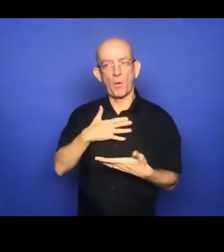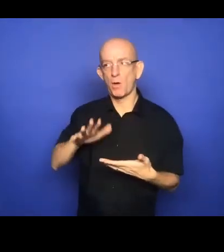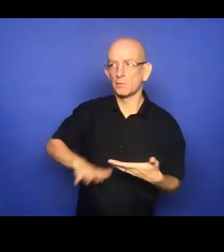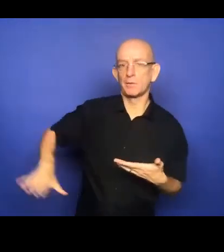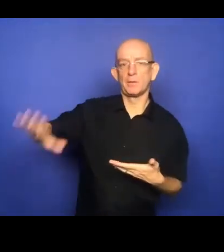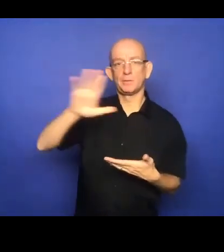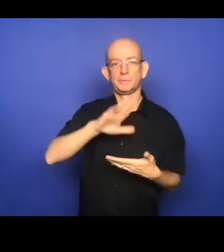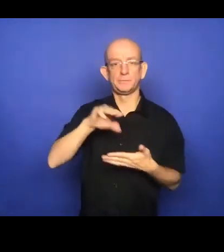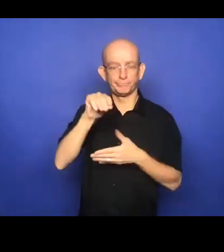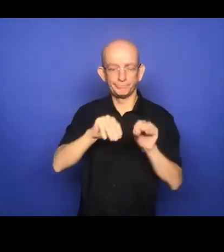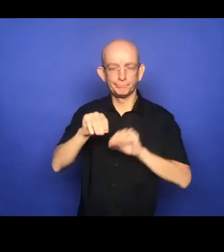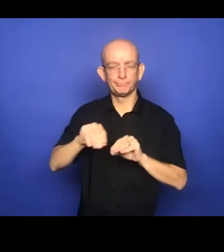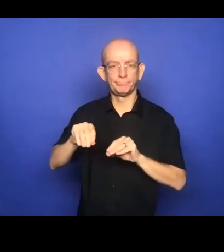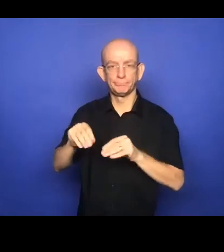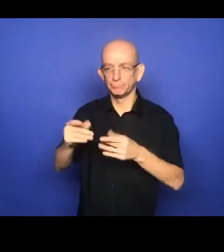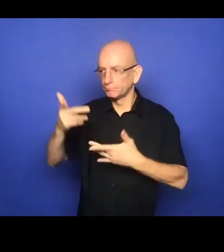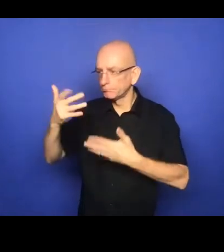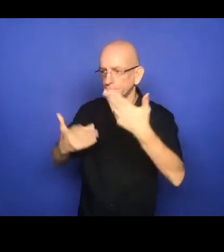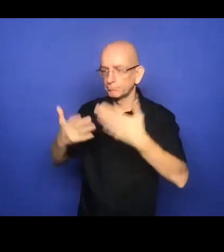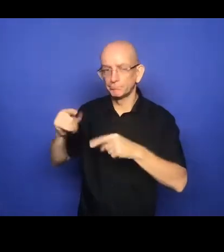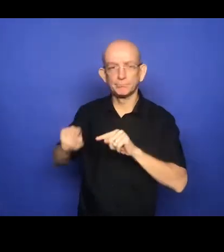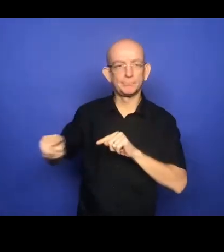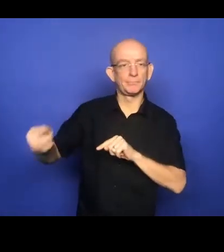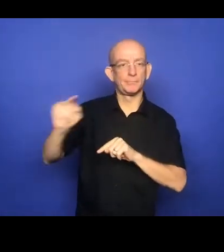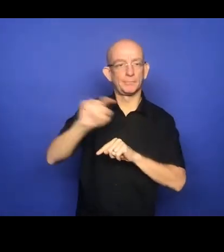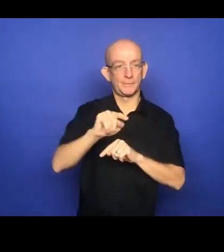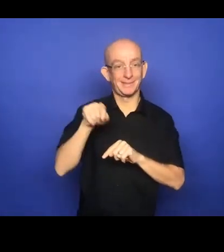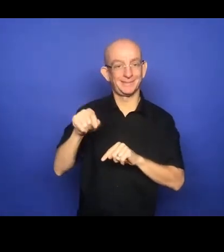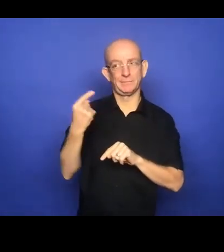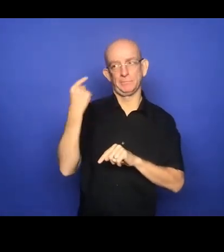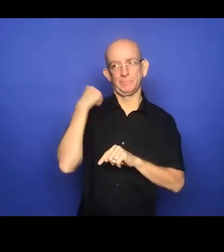conducted in 2019 and highlight our organisation's of